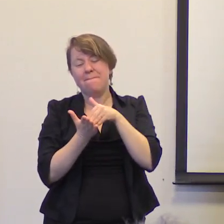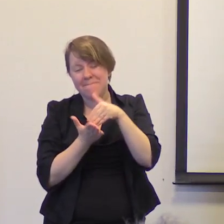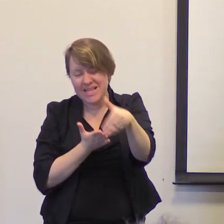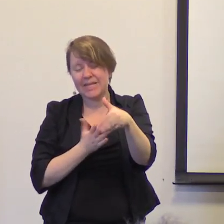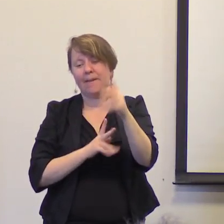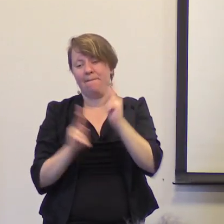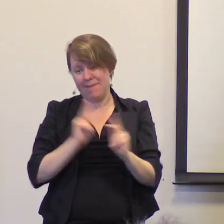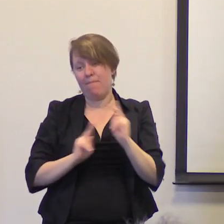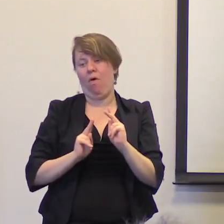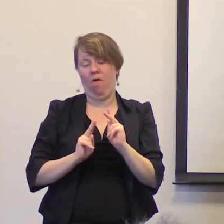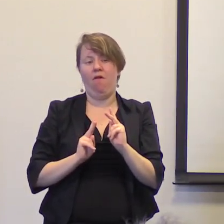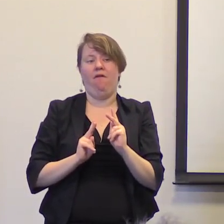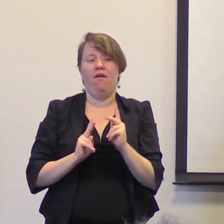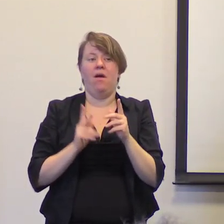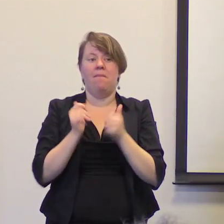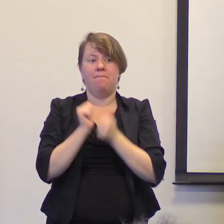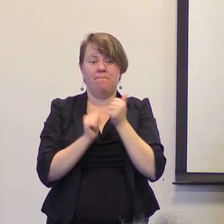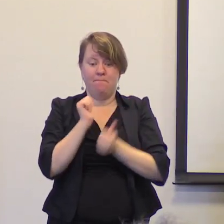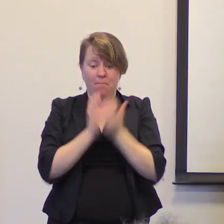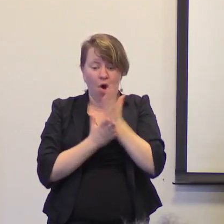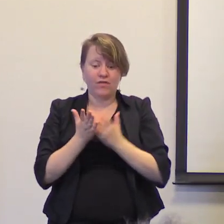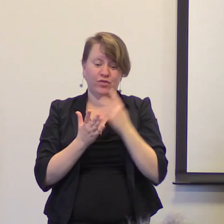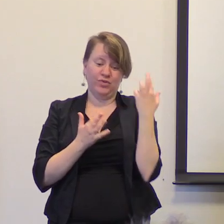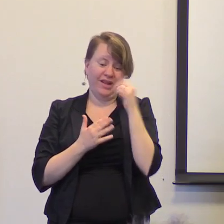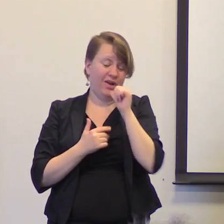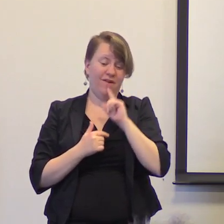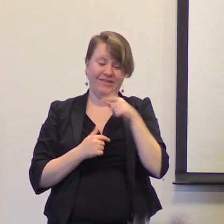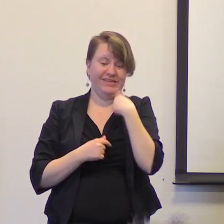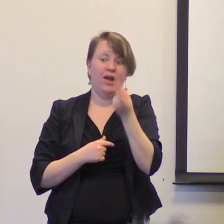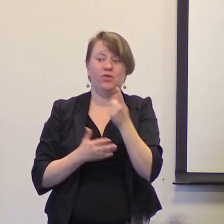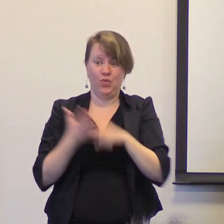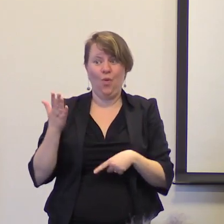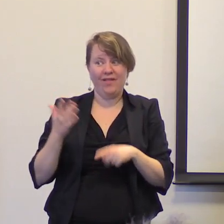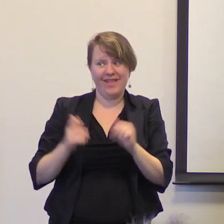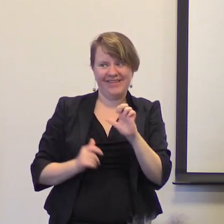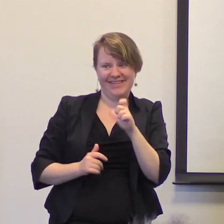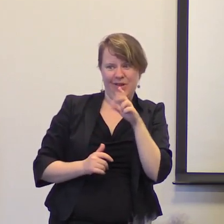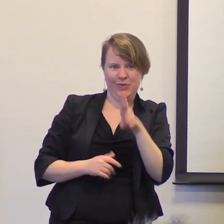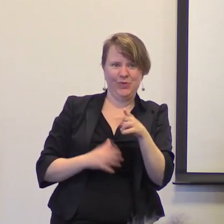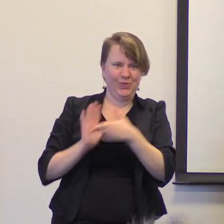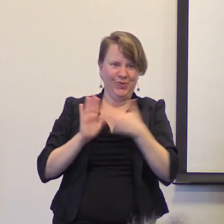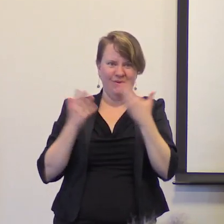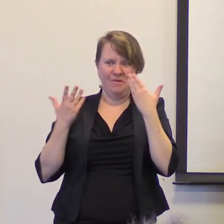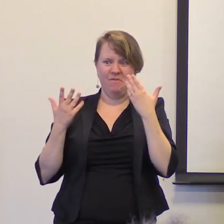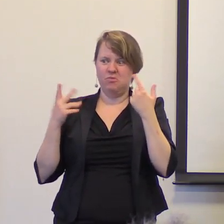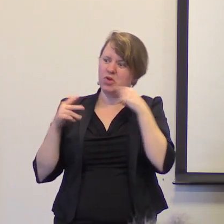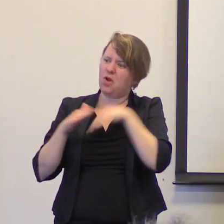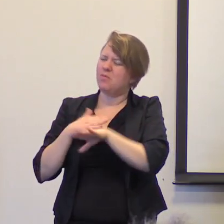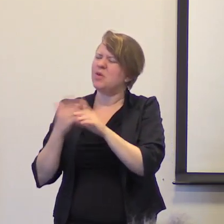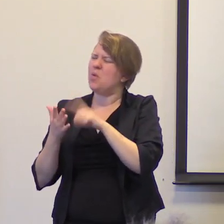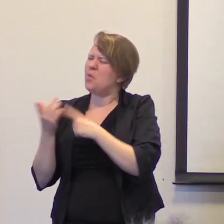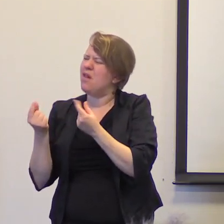Part of the reason why all of a sudden I don't have to probably tell you what the ACLU is ... It used to be we'd go places and people would say, "The ACLU, what's that?"